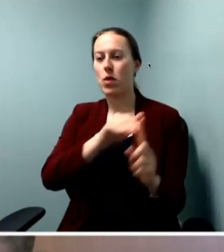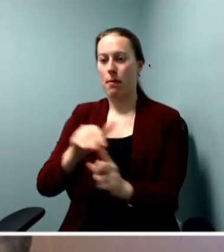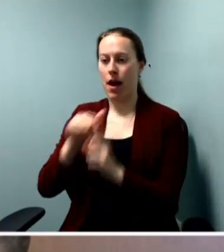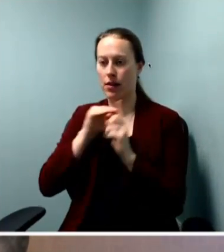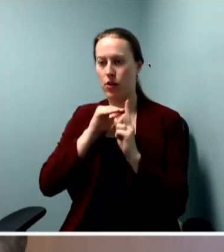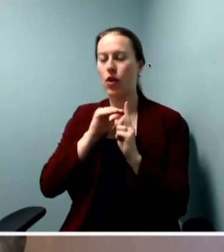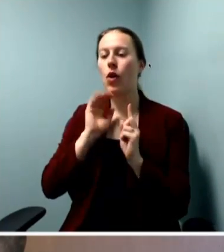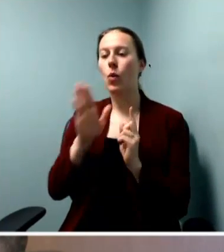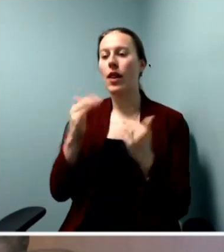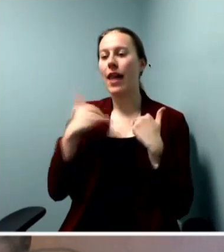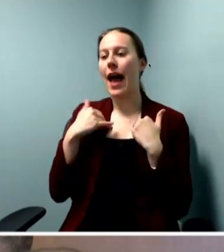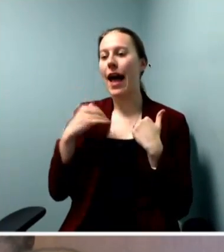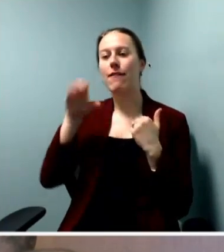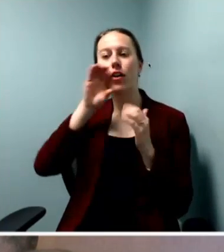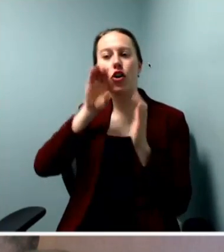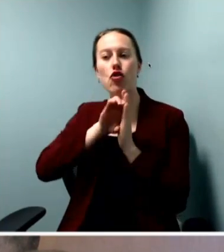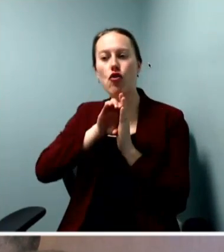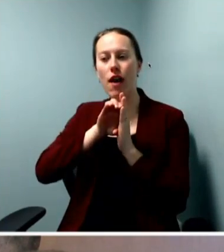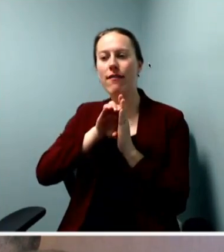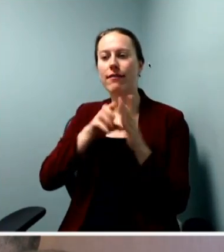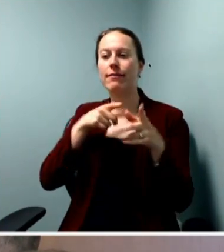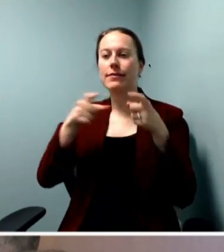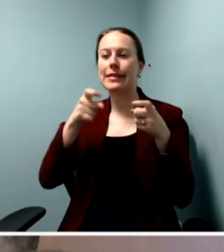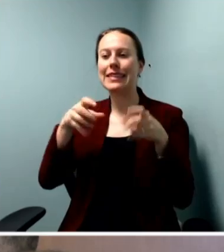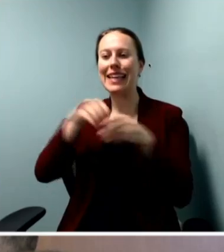the graphic facilitation in three of the four sessions.